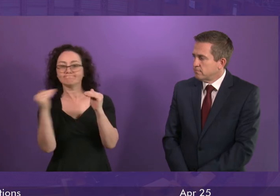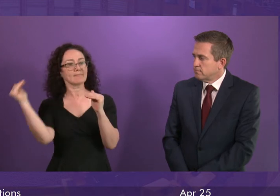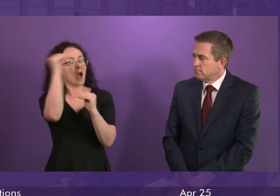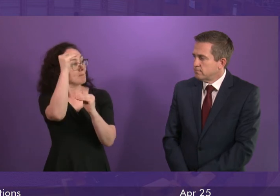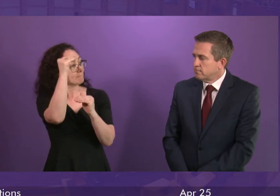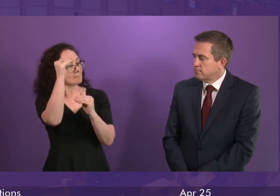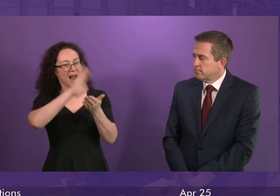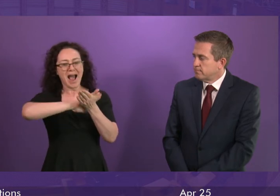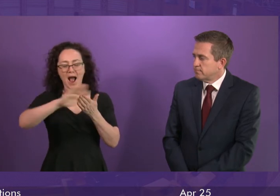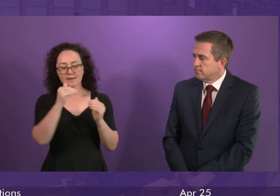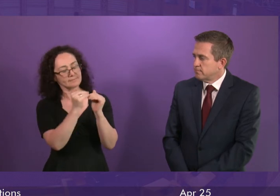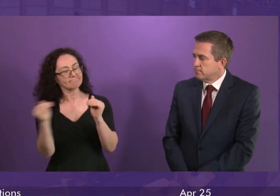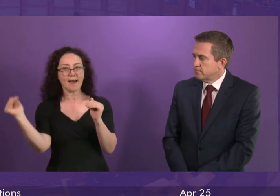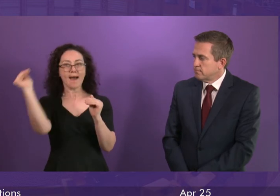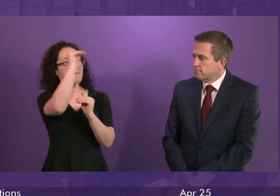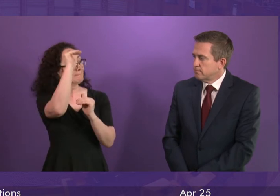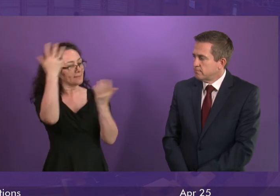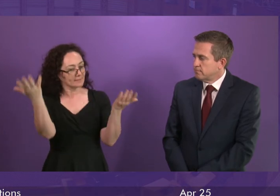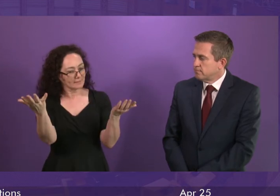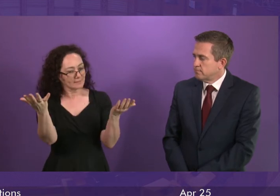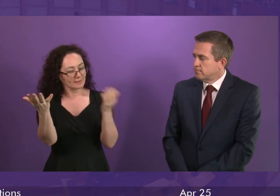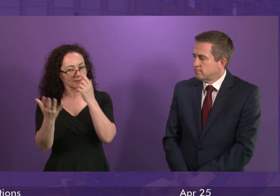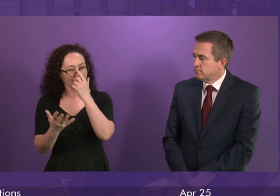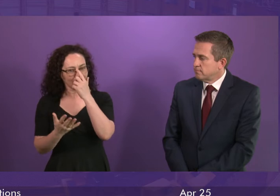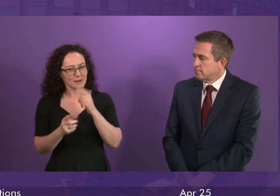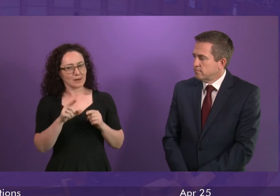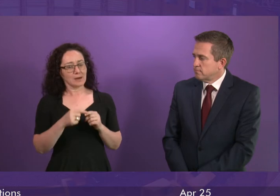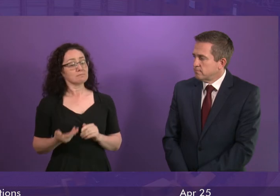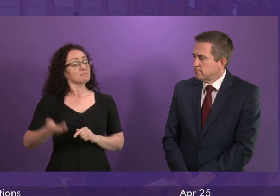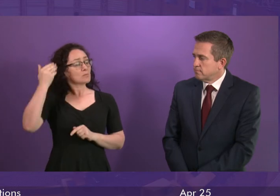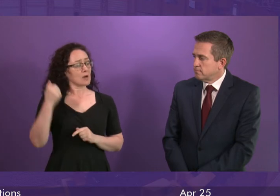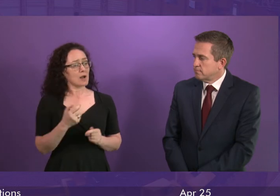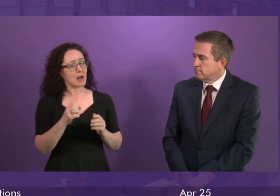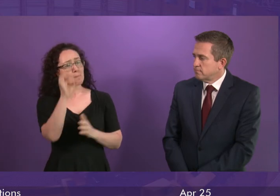the percentage of pupils who got five highers or more was 22 per cent; last year, it was